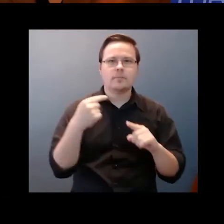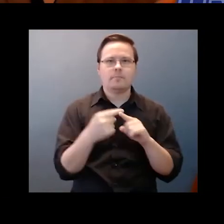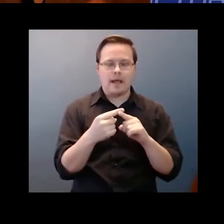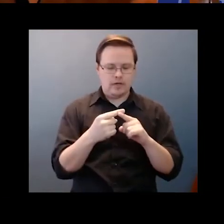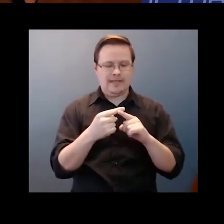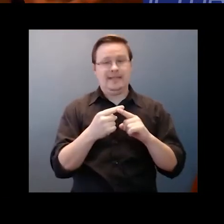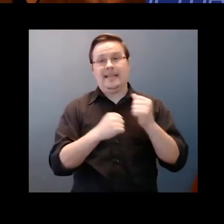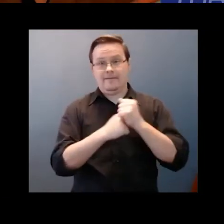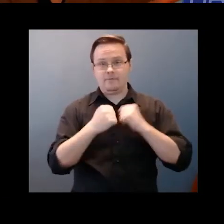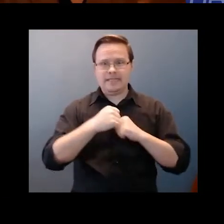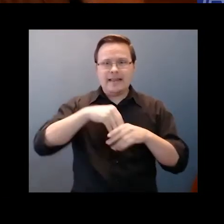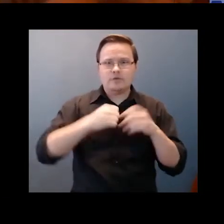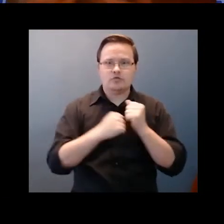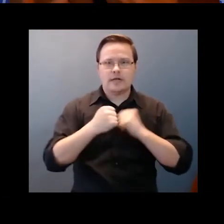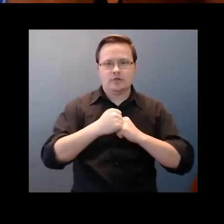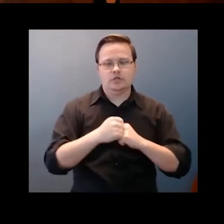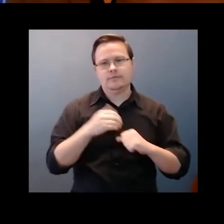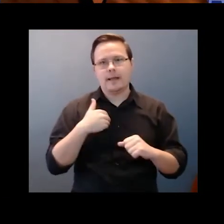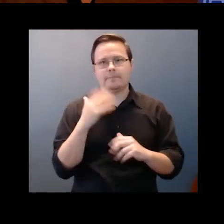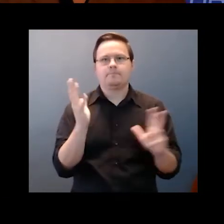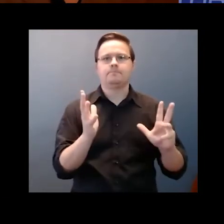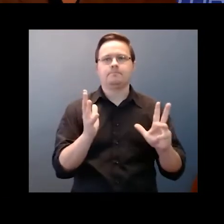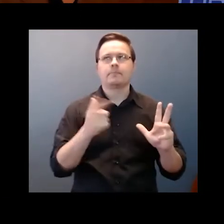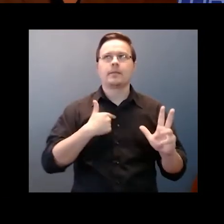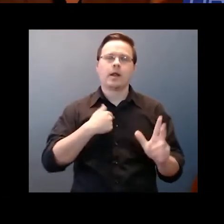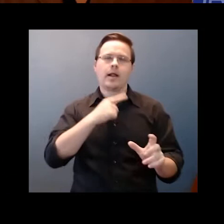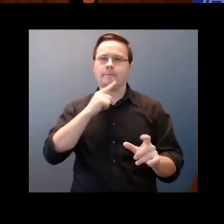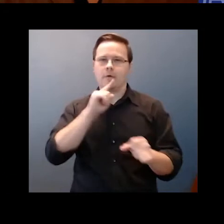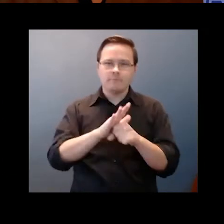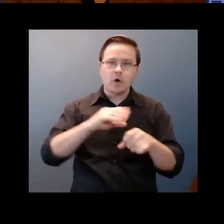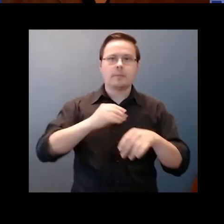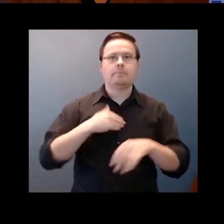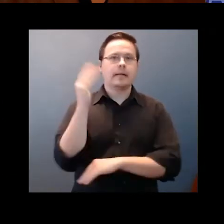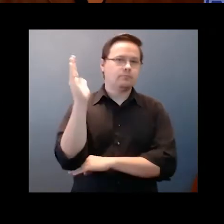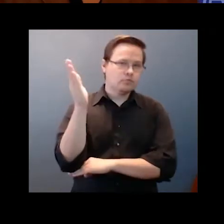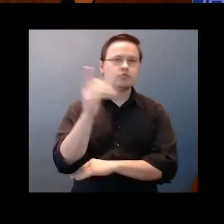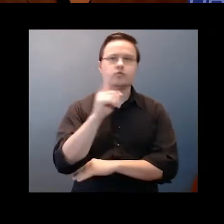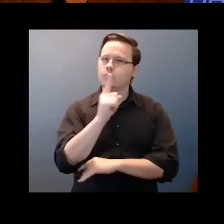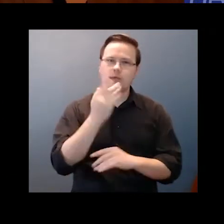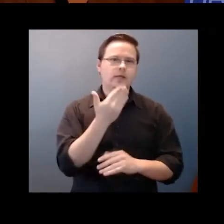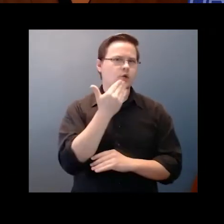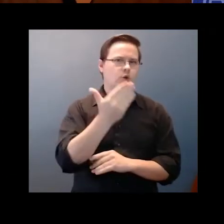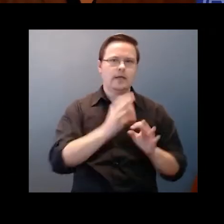I'm gonna kind of reaffirm and my talk I think is a really good, an important way of framing